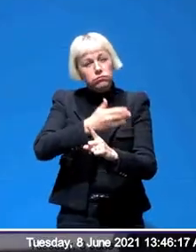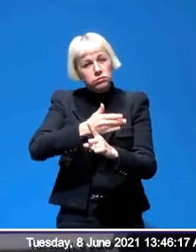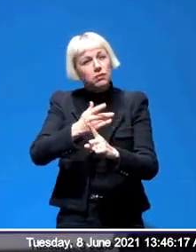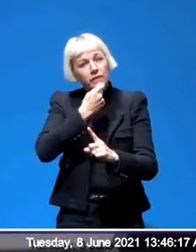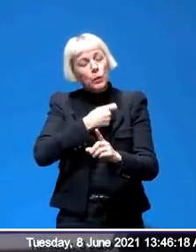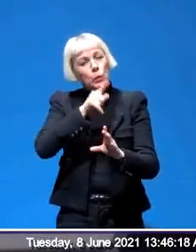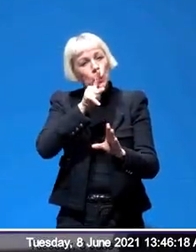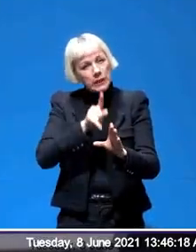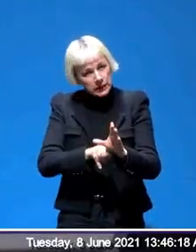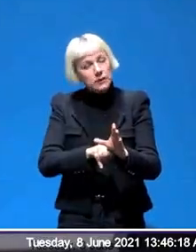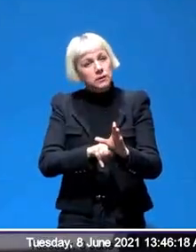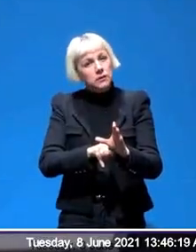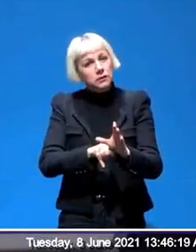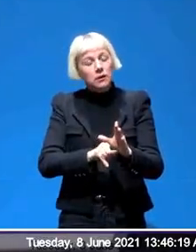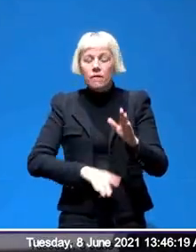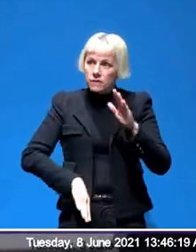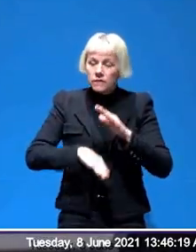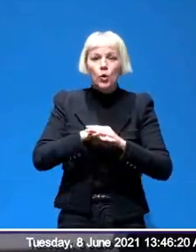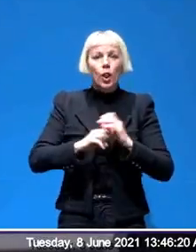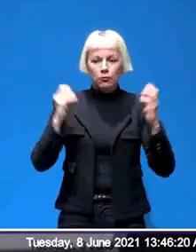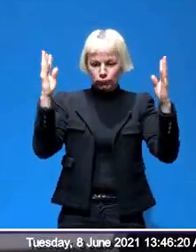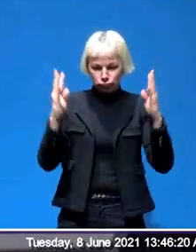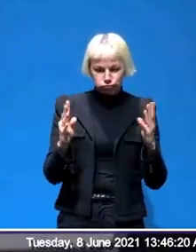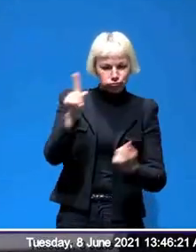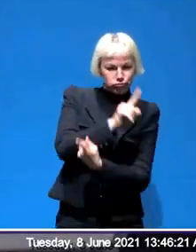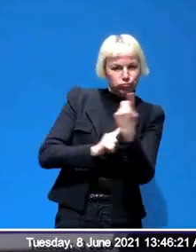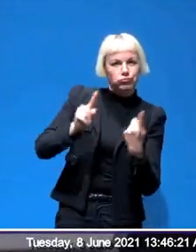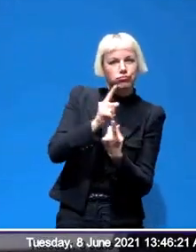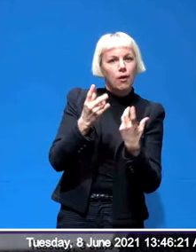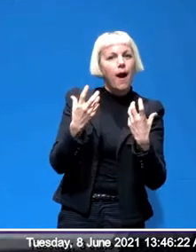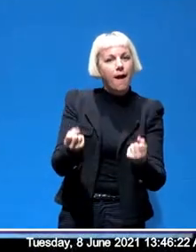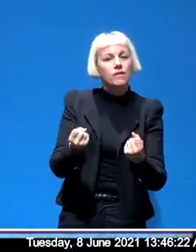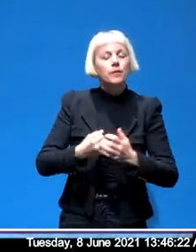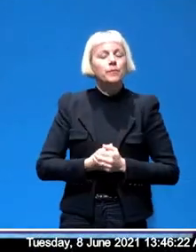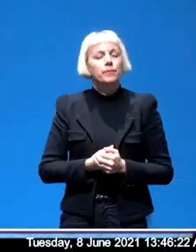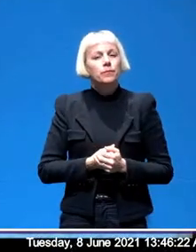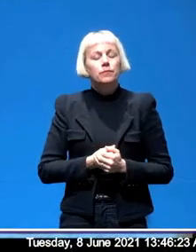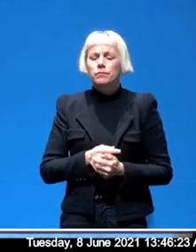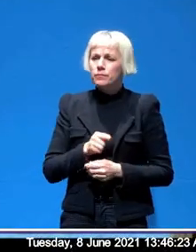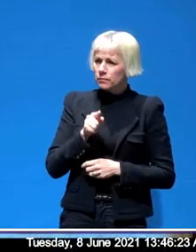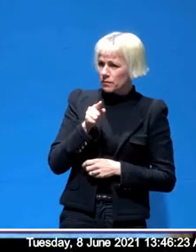that team that I was able to get full attendance. Was that unusual for that house?